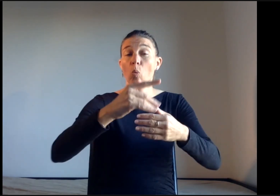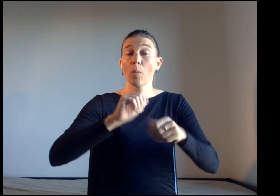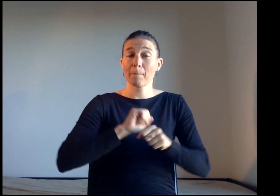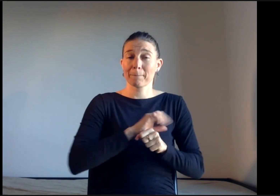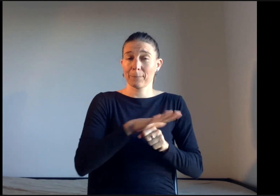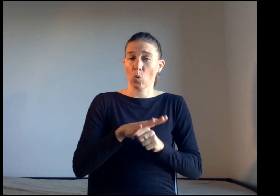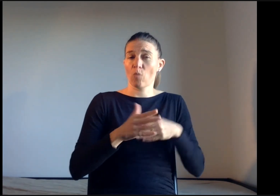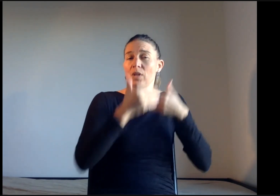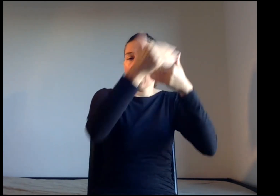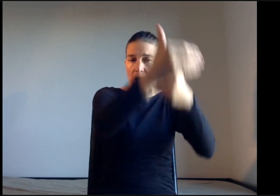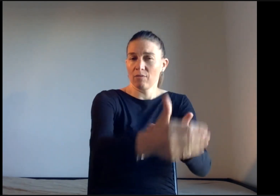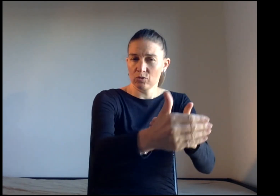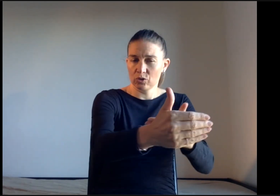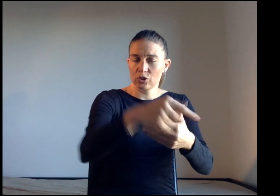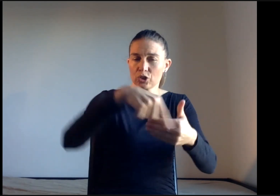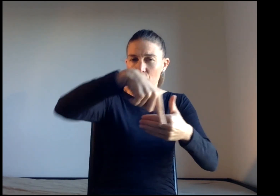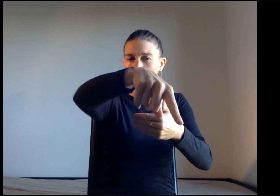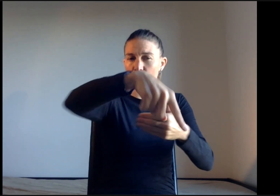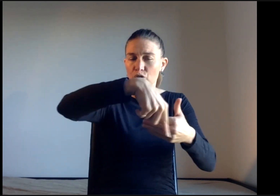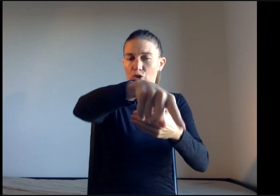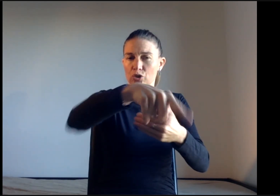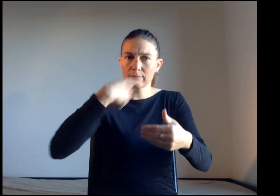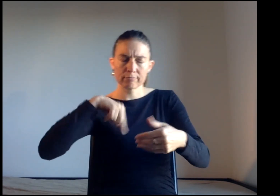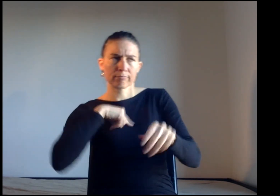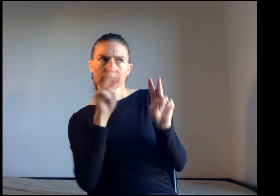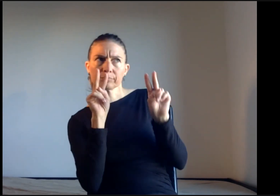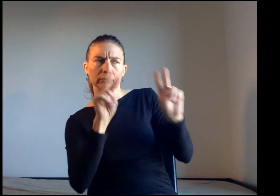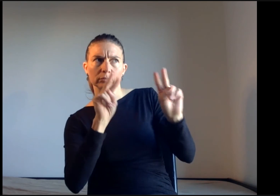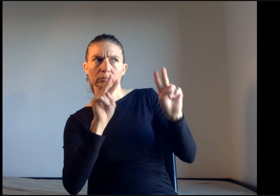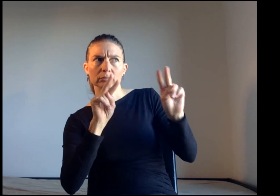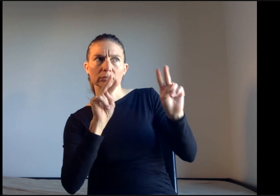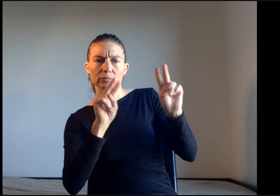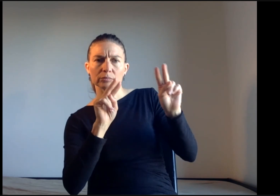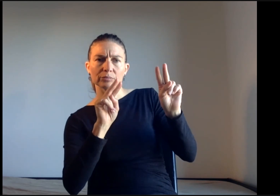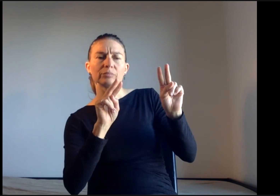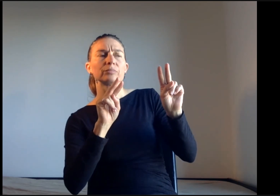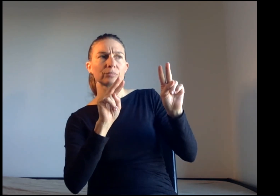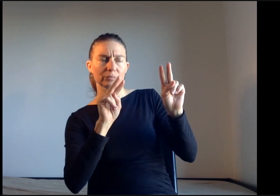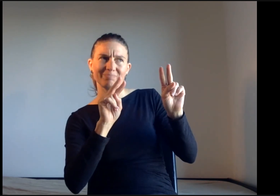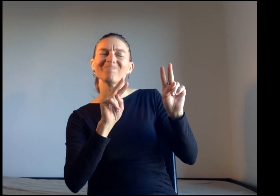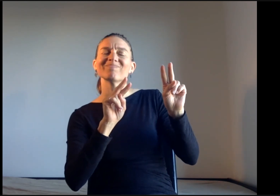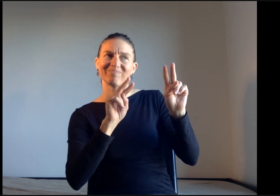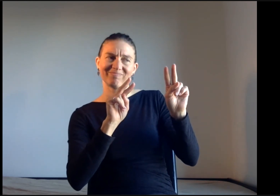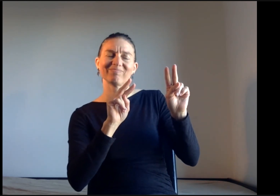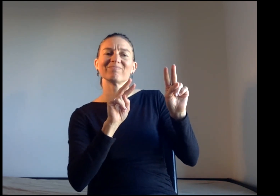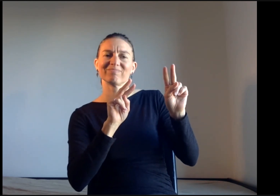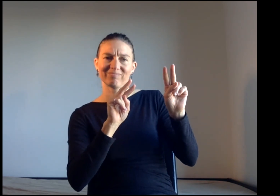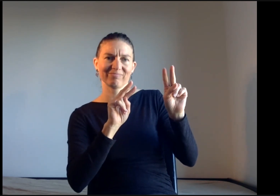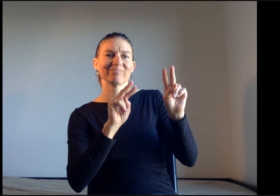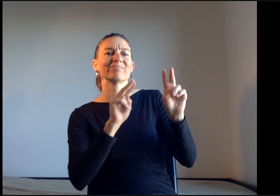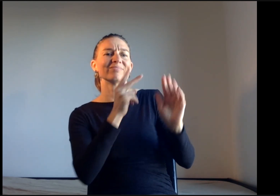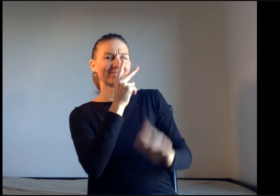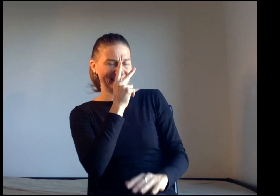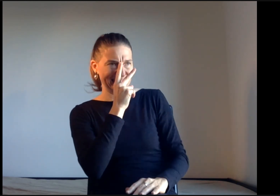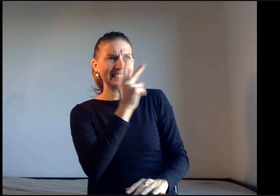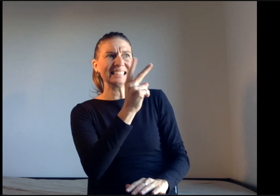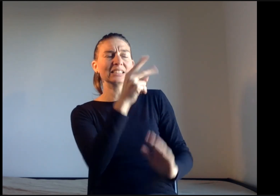We saw some risks for persons with disabilities.